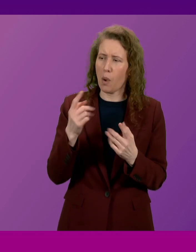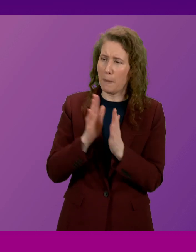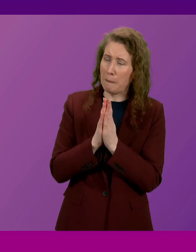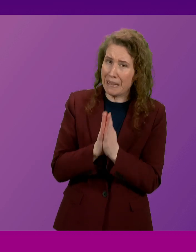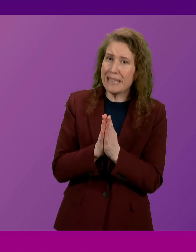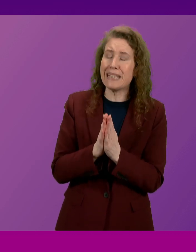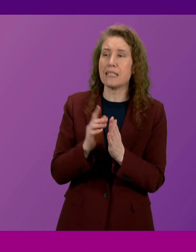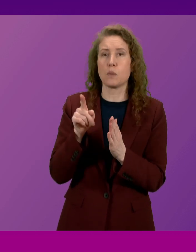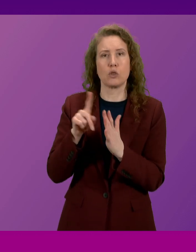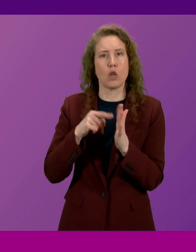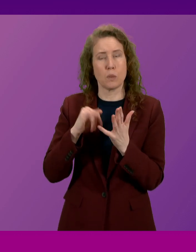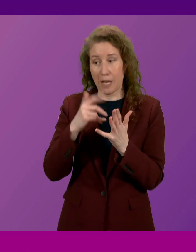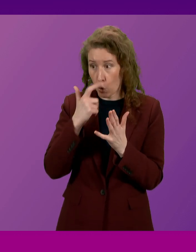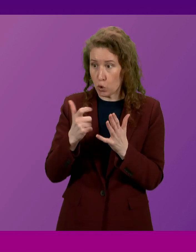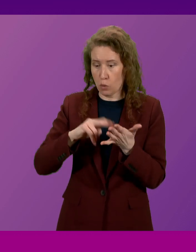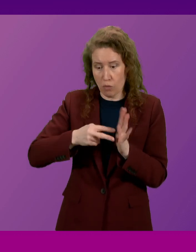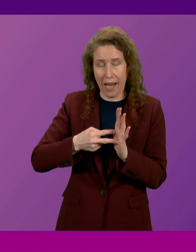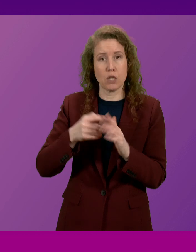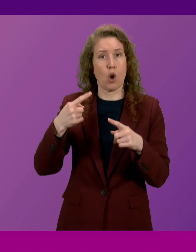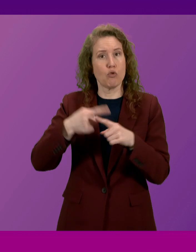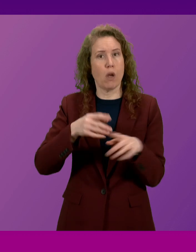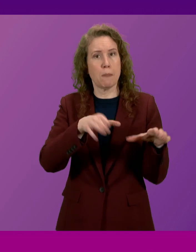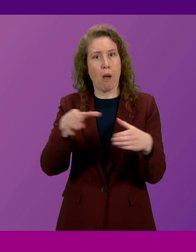the First Minister to have cross-party discussion so that our universities can have a strong future.